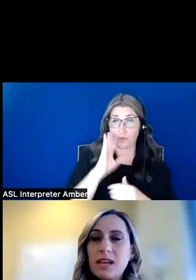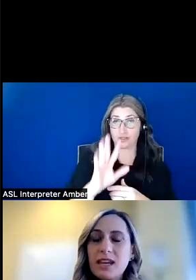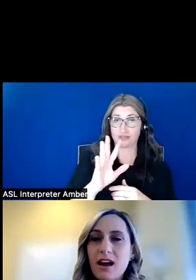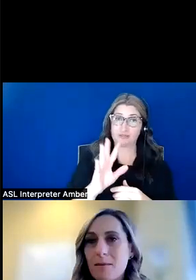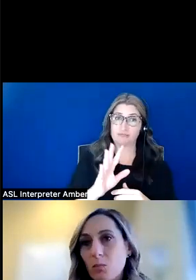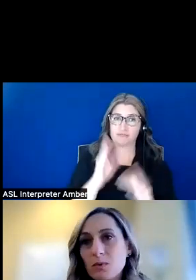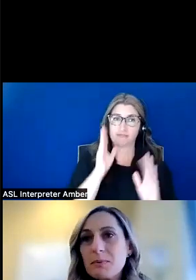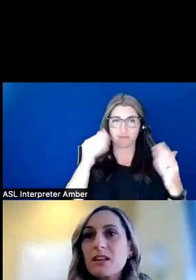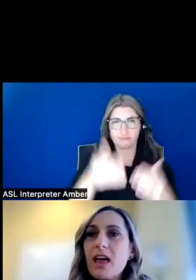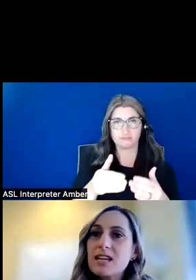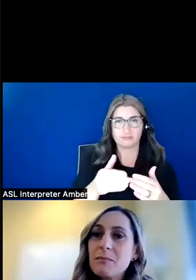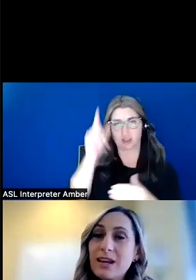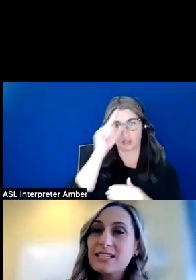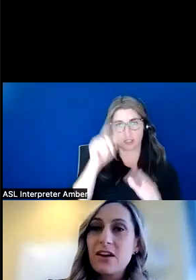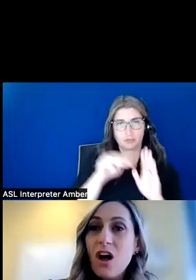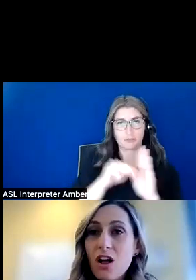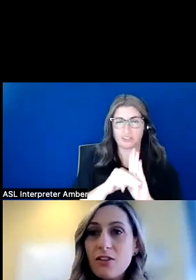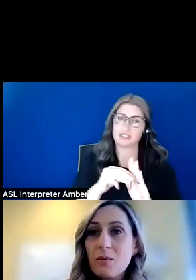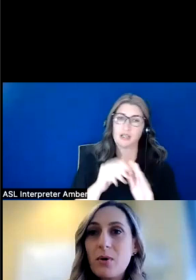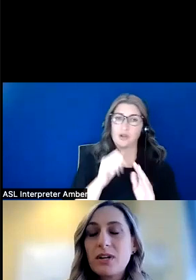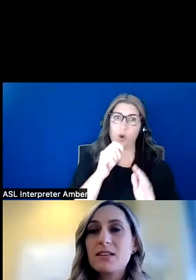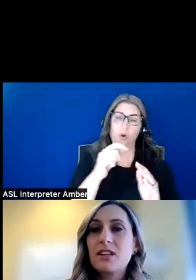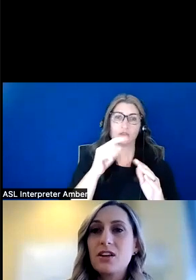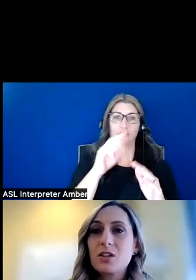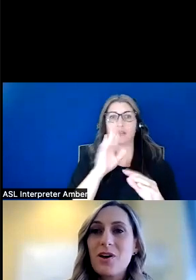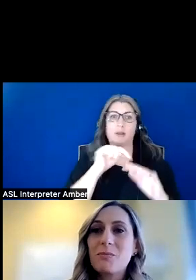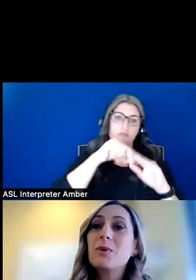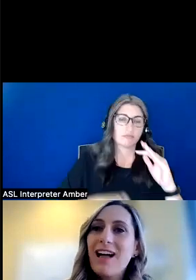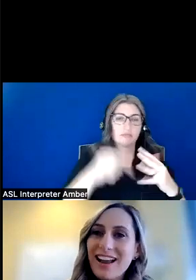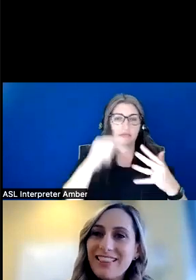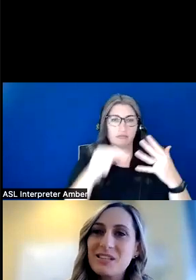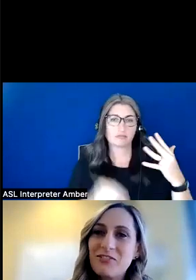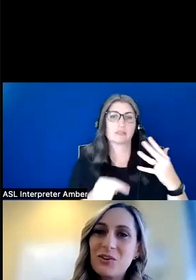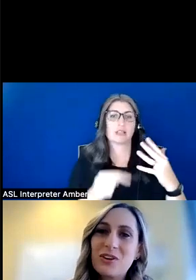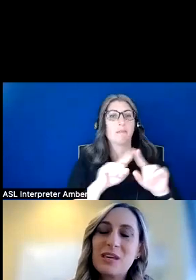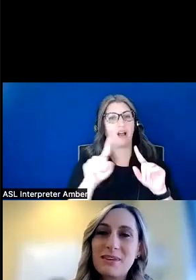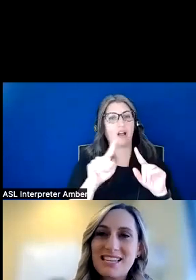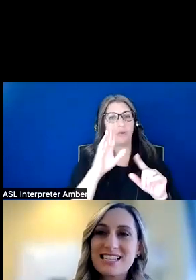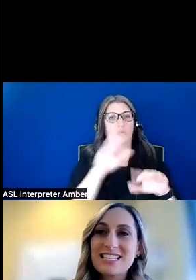We won't spend a lot of time breaking down all the components of a logic model, but we'll highlight some few key pieces.